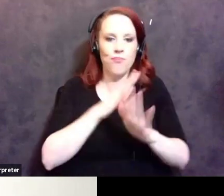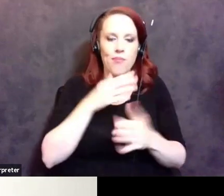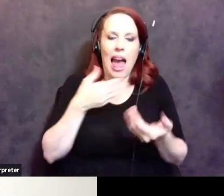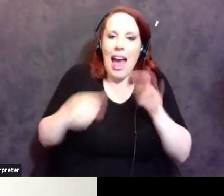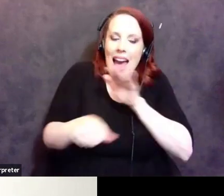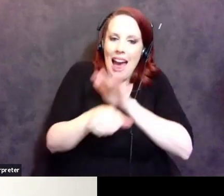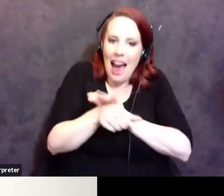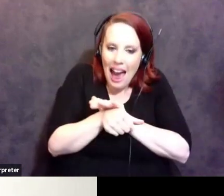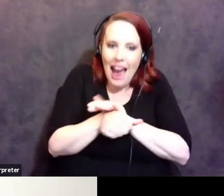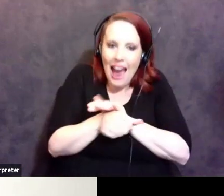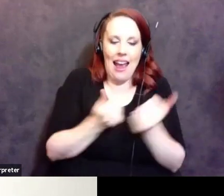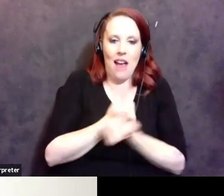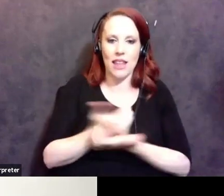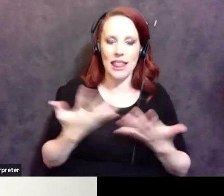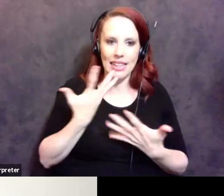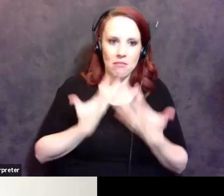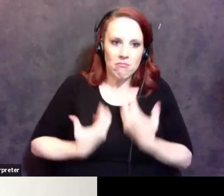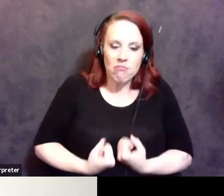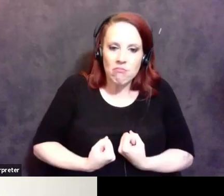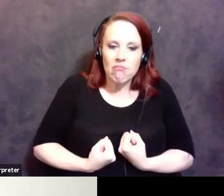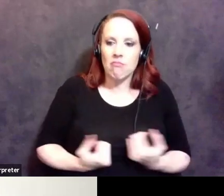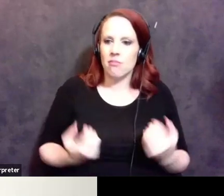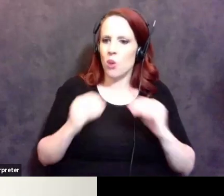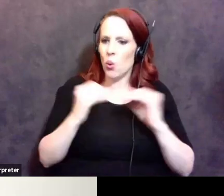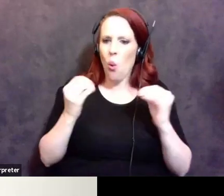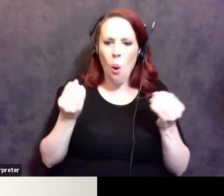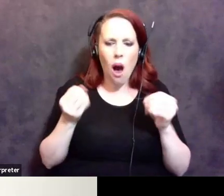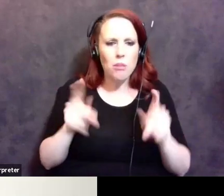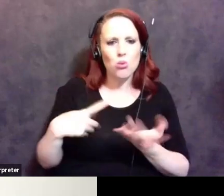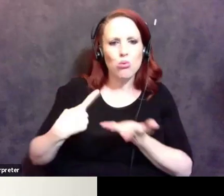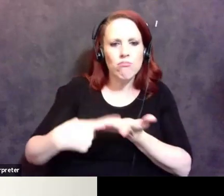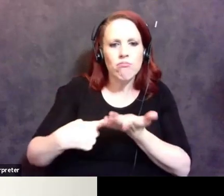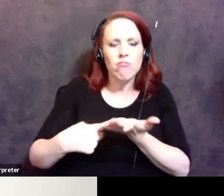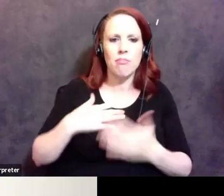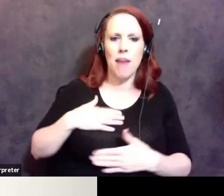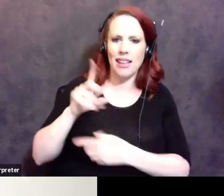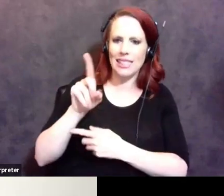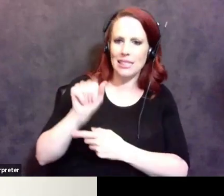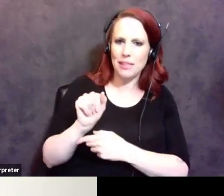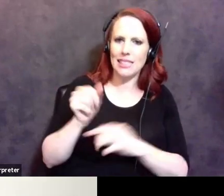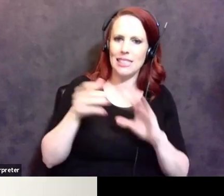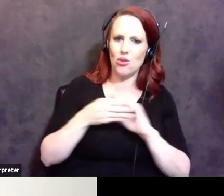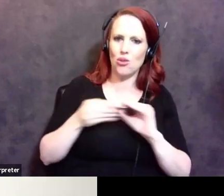I had never gotten opportunities to talk about my disability origin story. When I first started